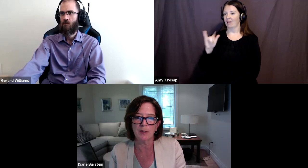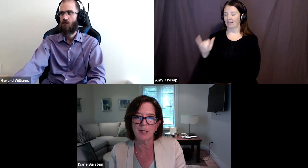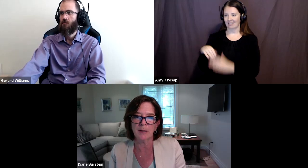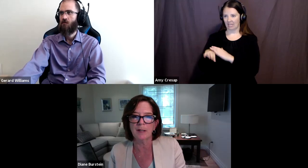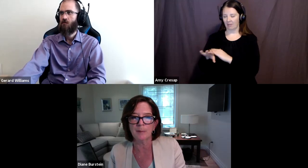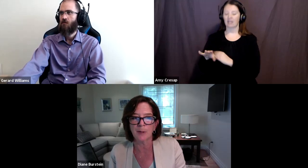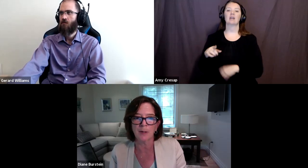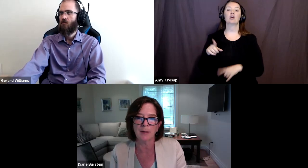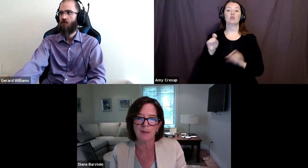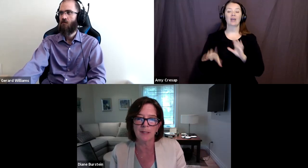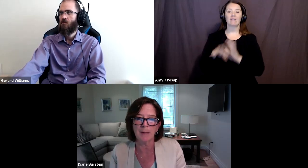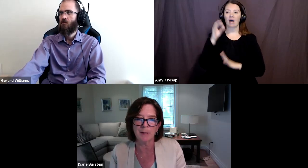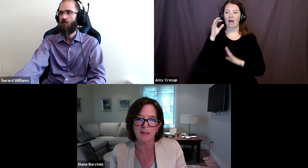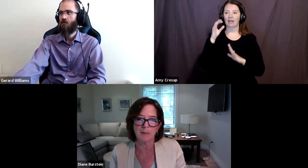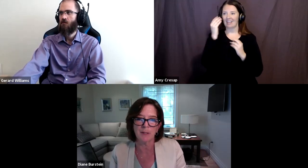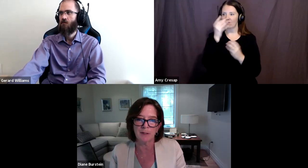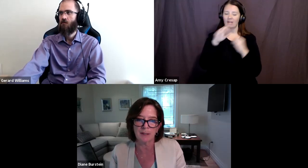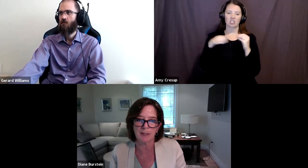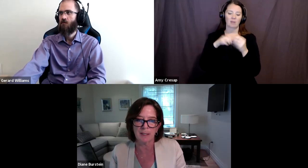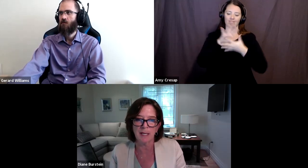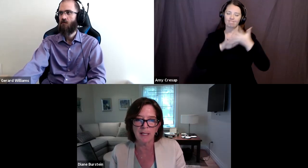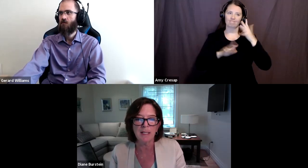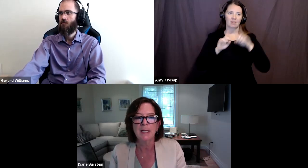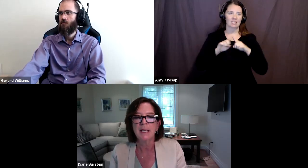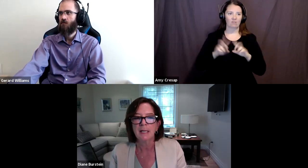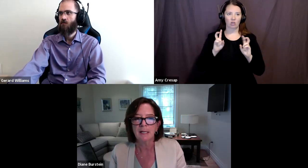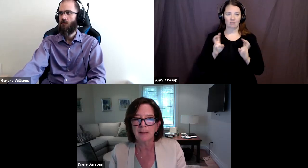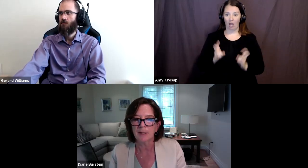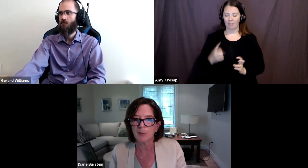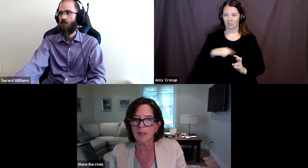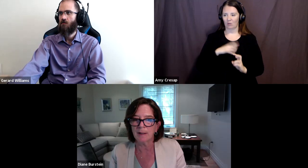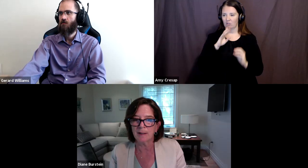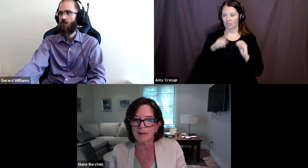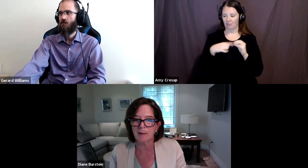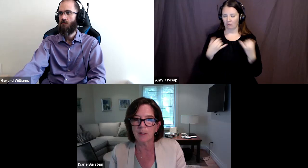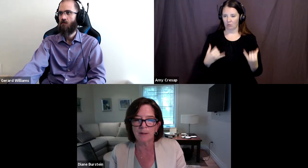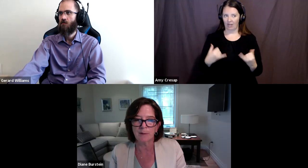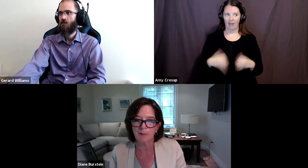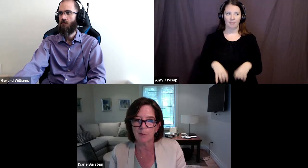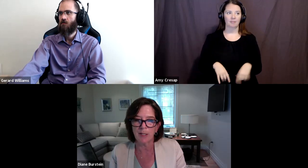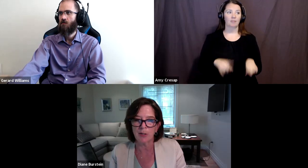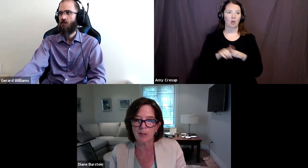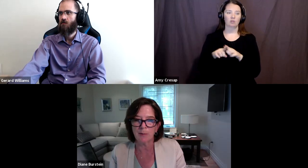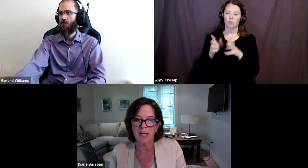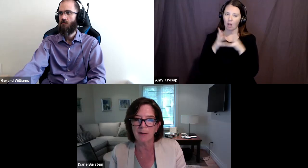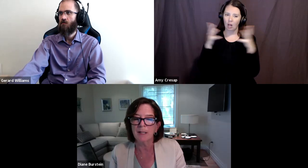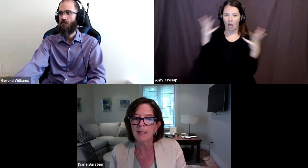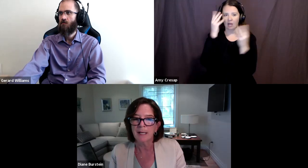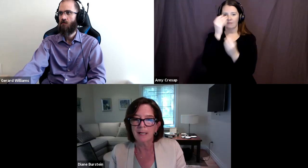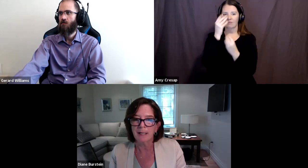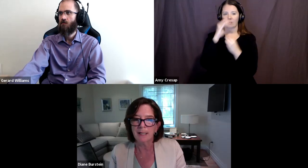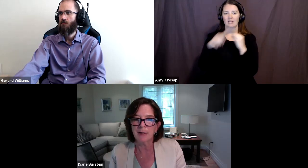about a number of the topics that we discussed today as well as wealth of information about